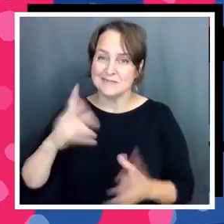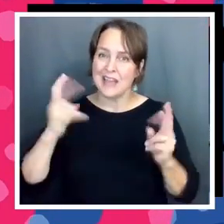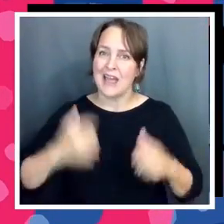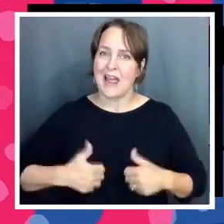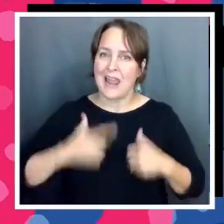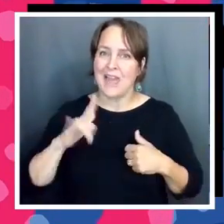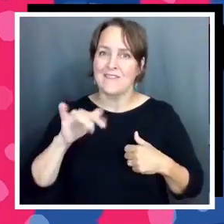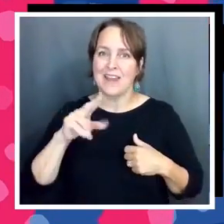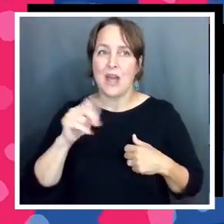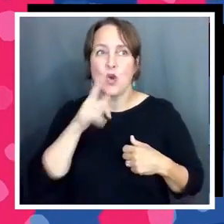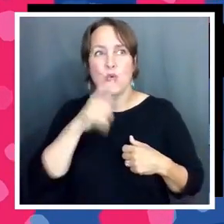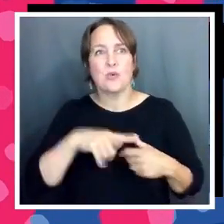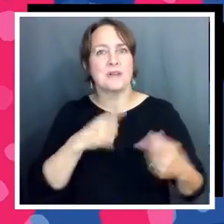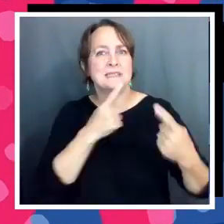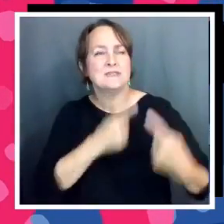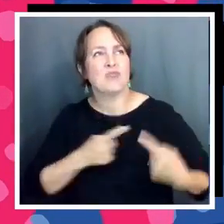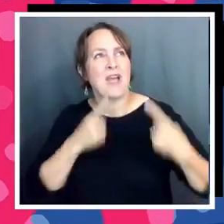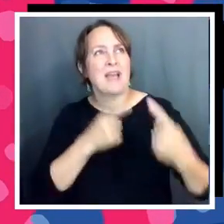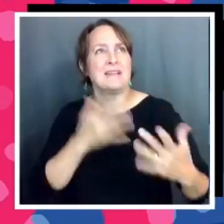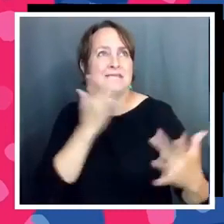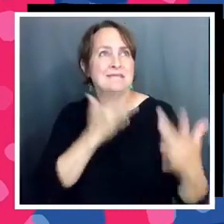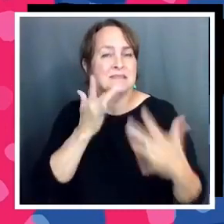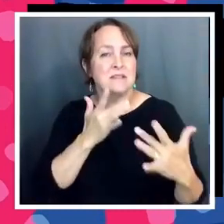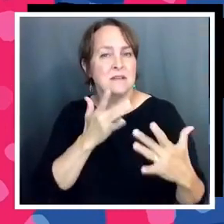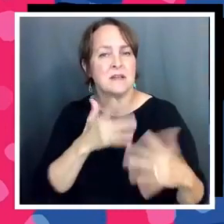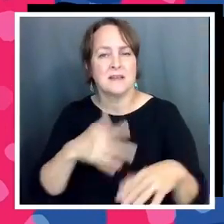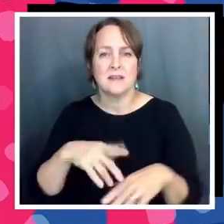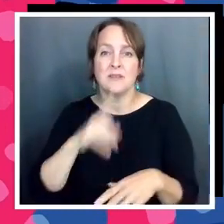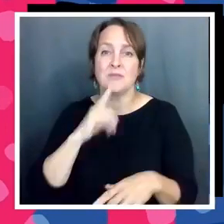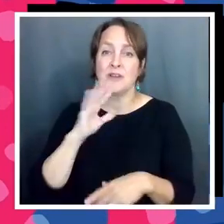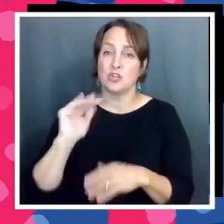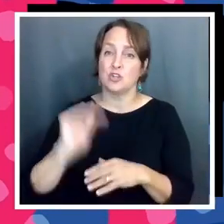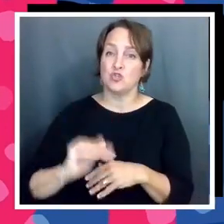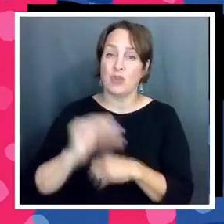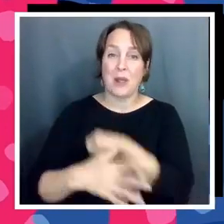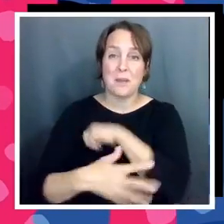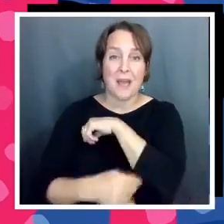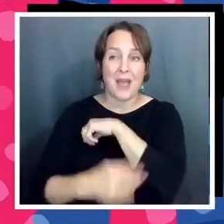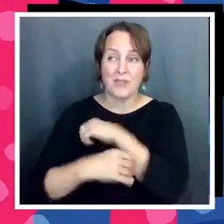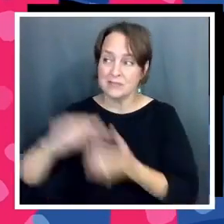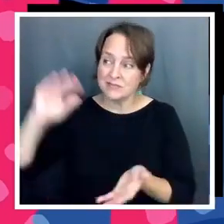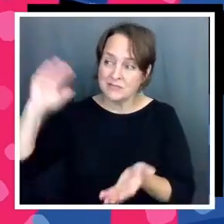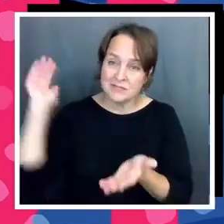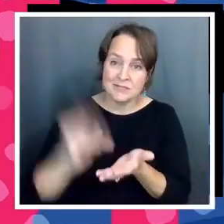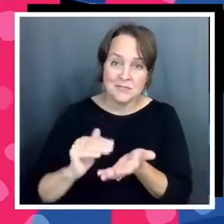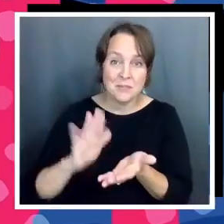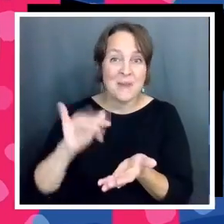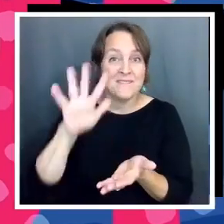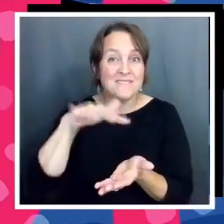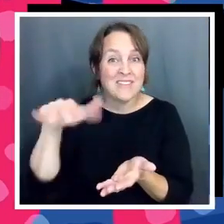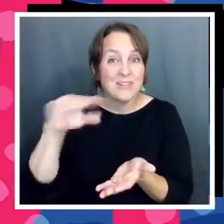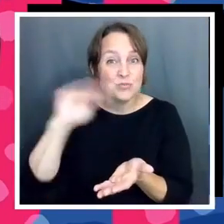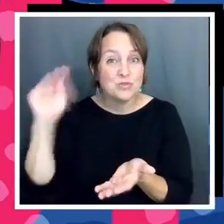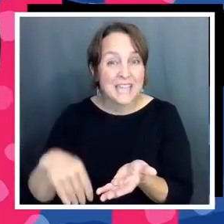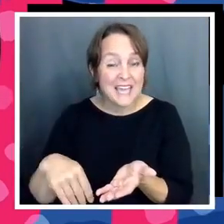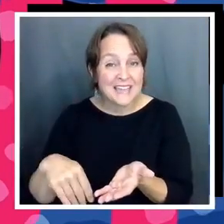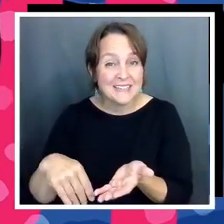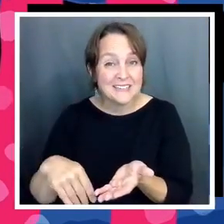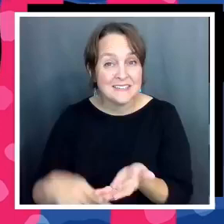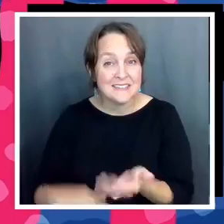AMERICAN RESCUE PLPL. THTH H HISRIRIC ANANGE IS A